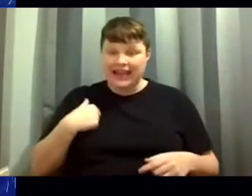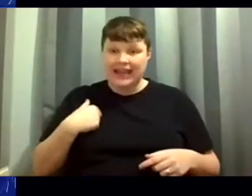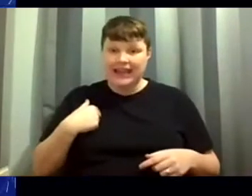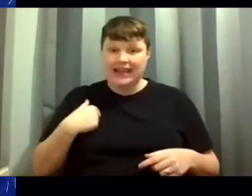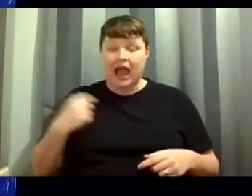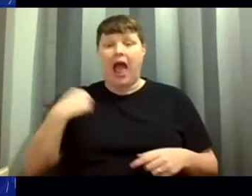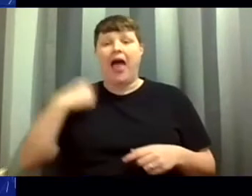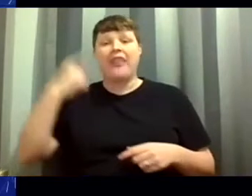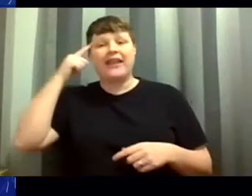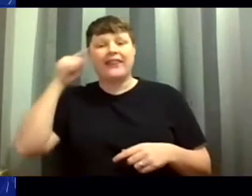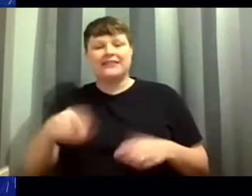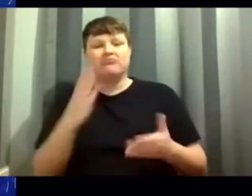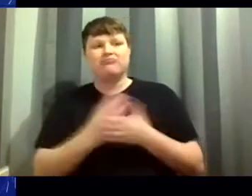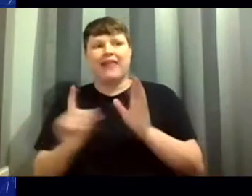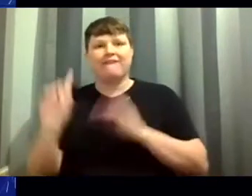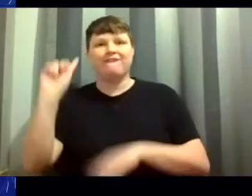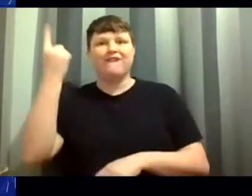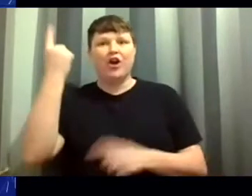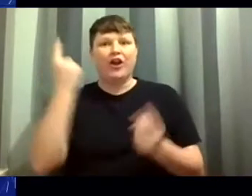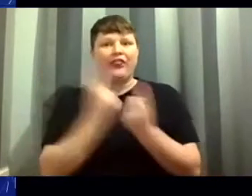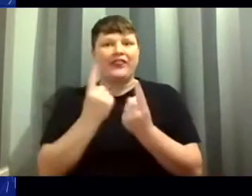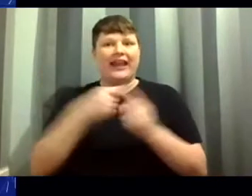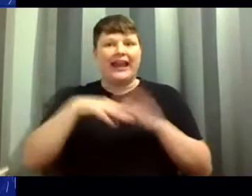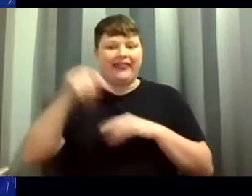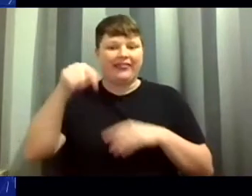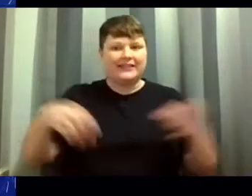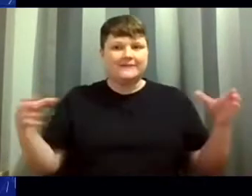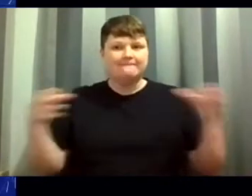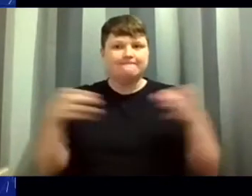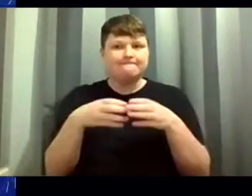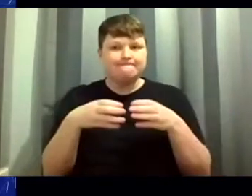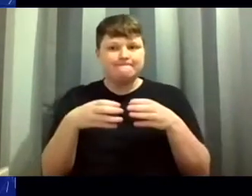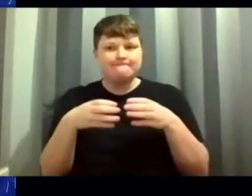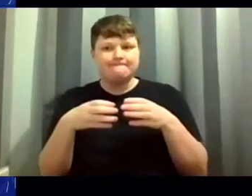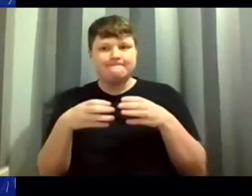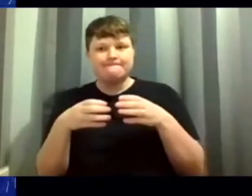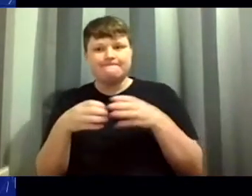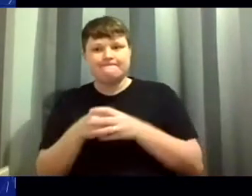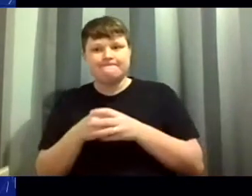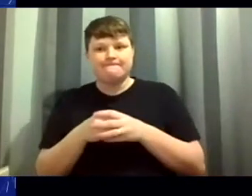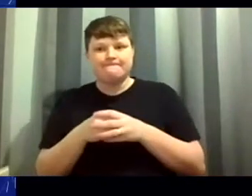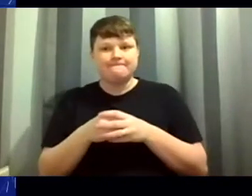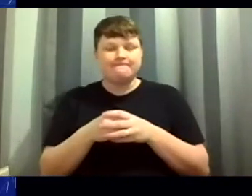be a first for GMED coffee unless I've been really unobservant. I'm actually going to be talking